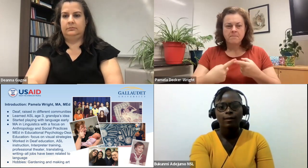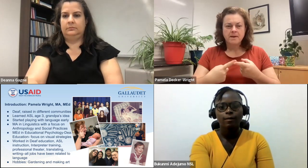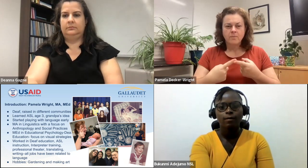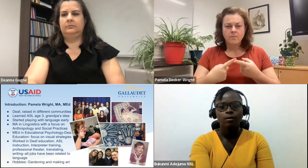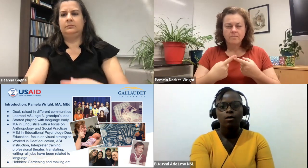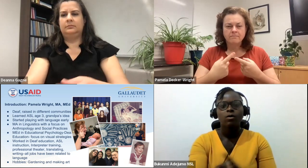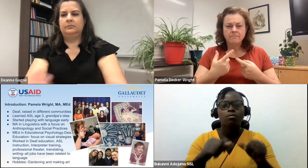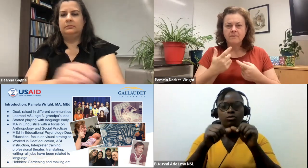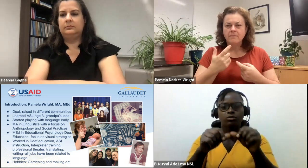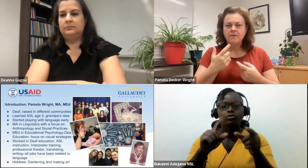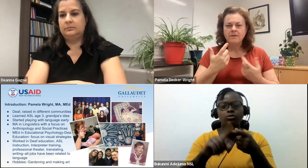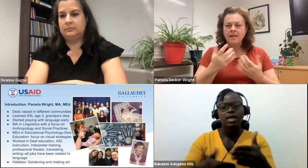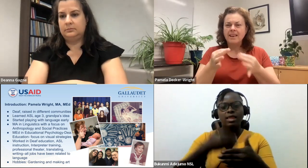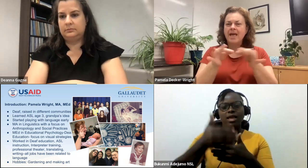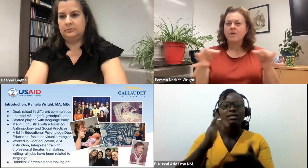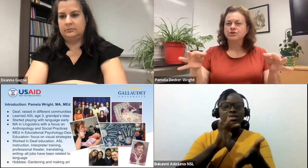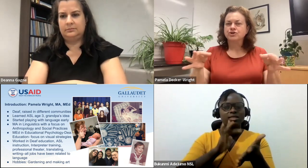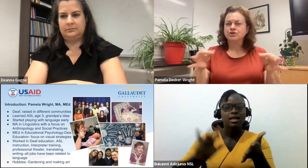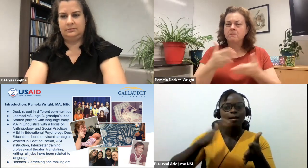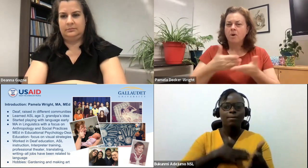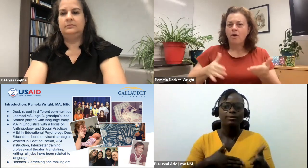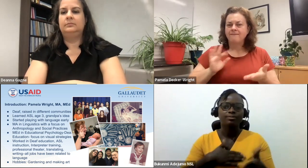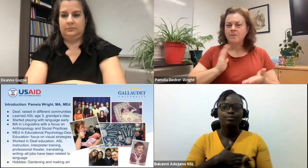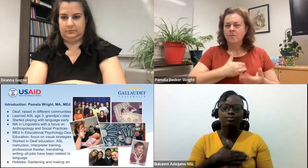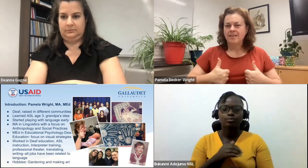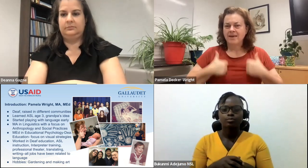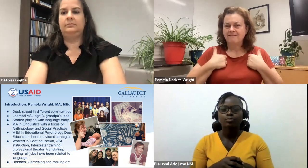Deanna and I are here to speak about language.